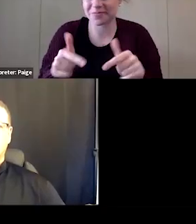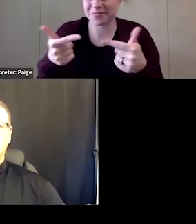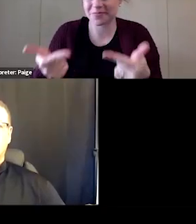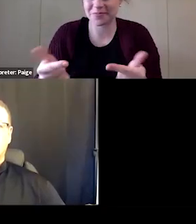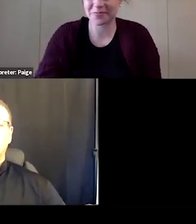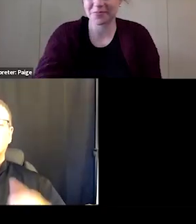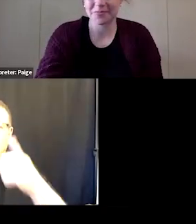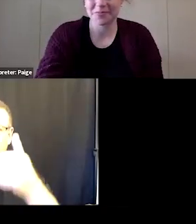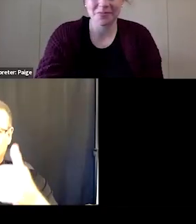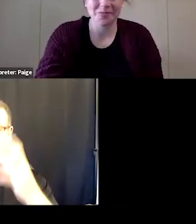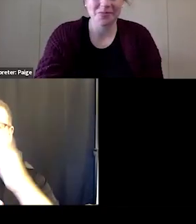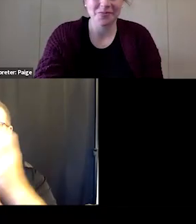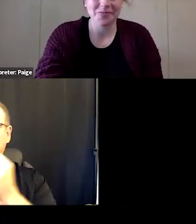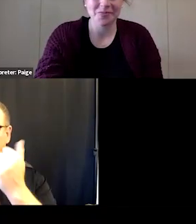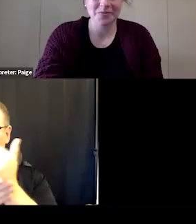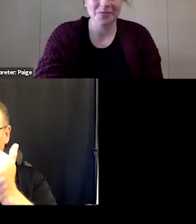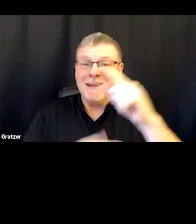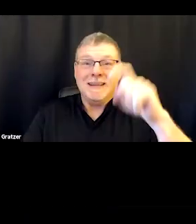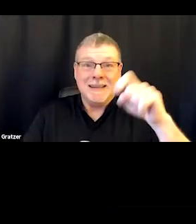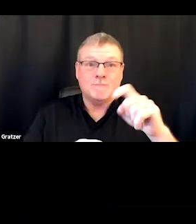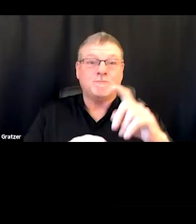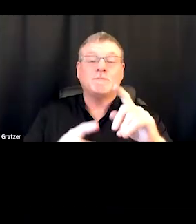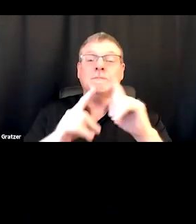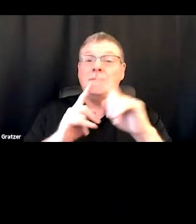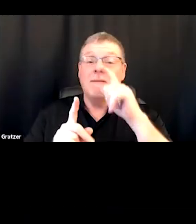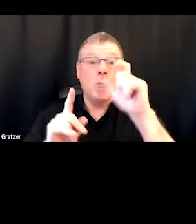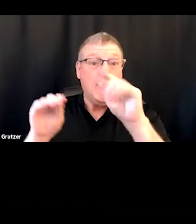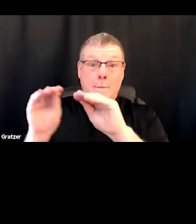and if they don't need to be transported to a secondary location, they're not.